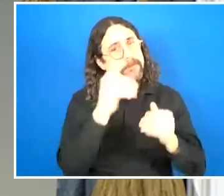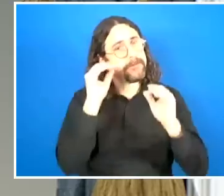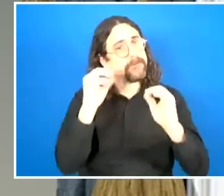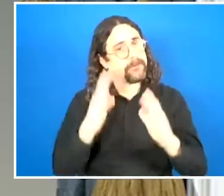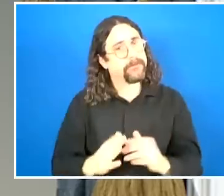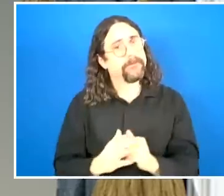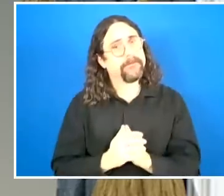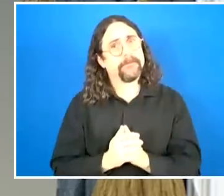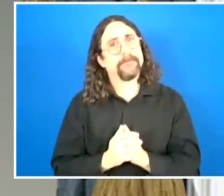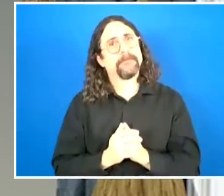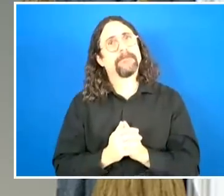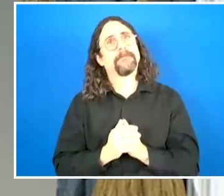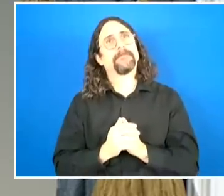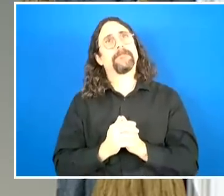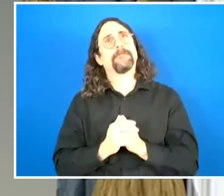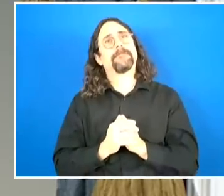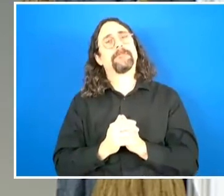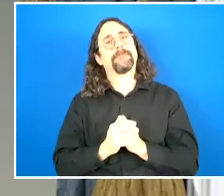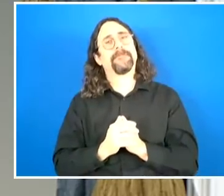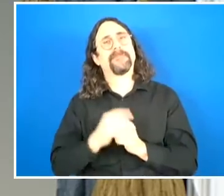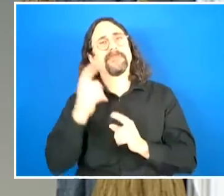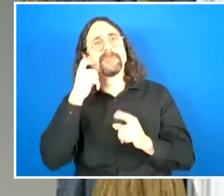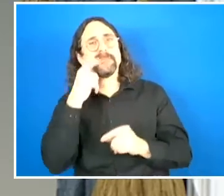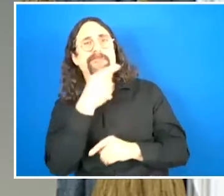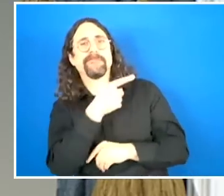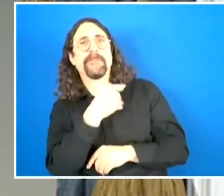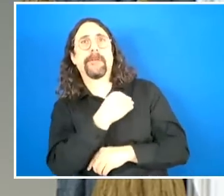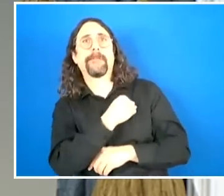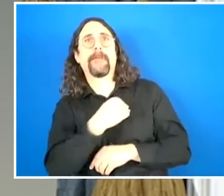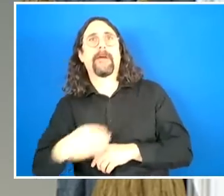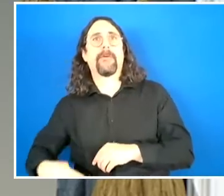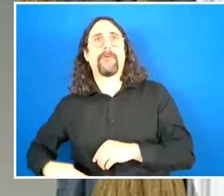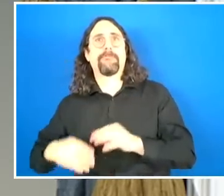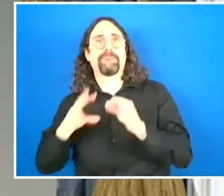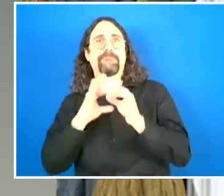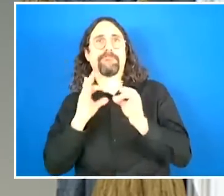I WANT TO CLARIFY ONE DATA POINT. YOU ASKED WITH OUR iPAD